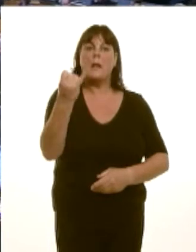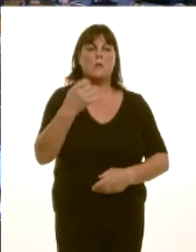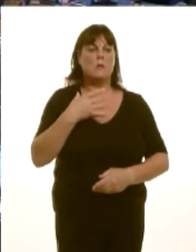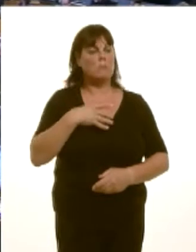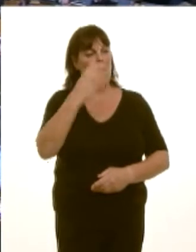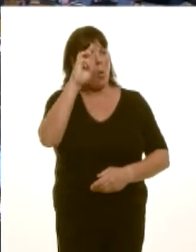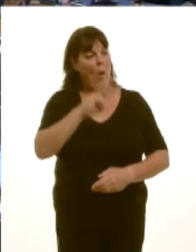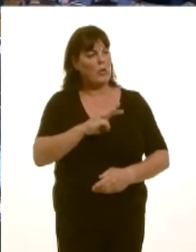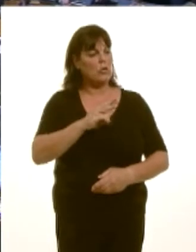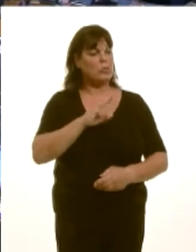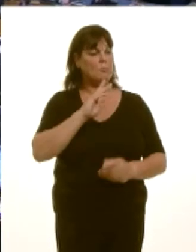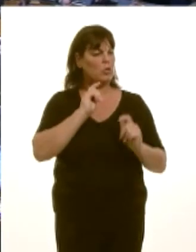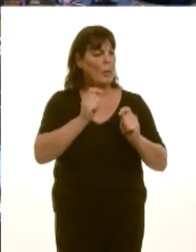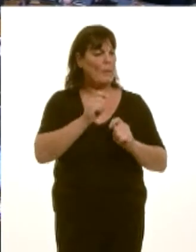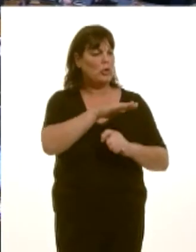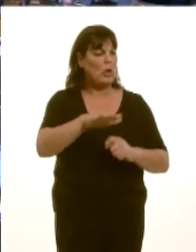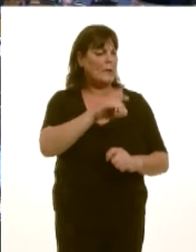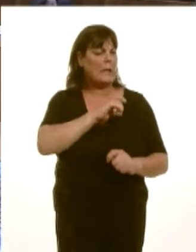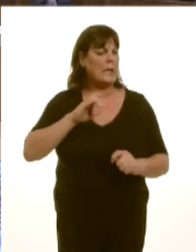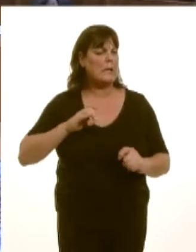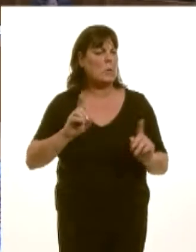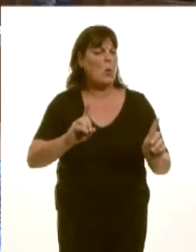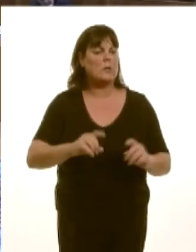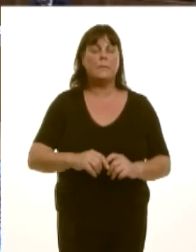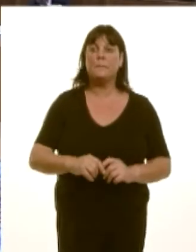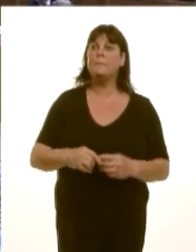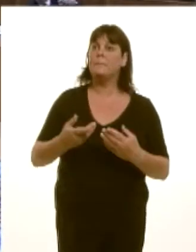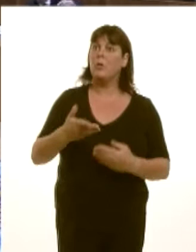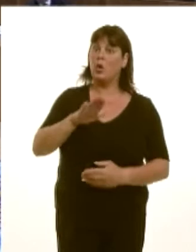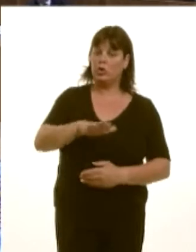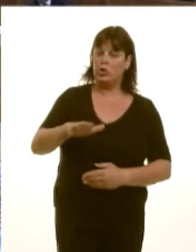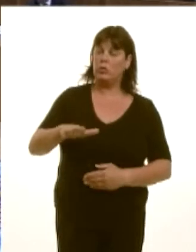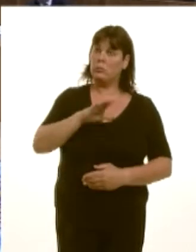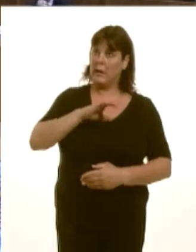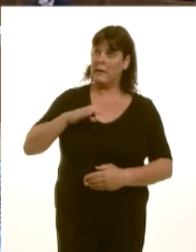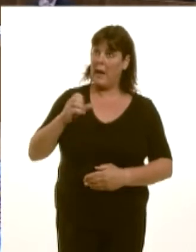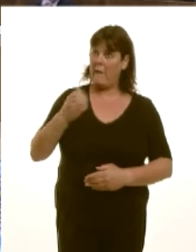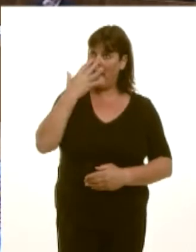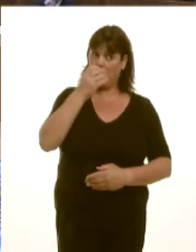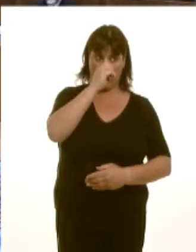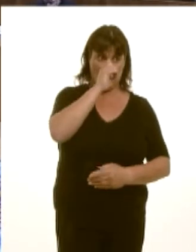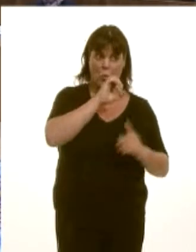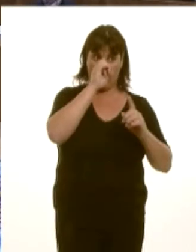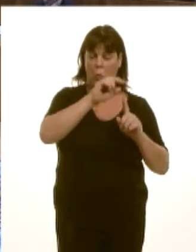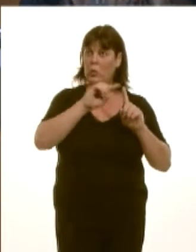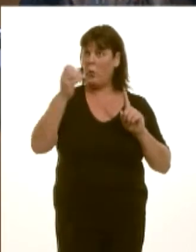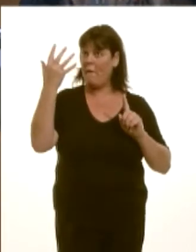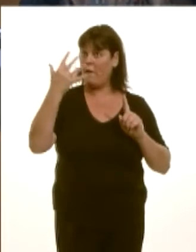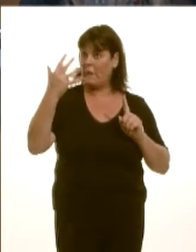OAQ(4)1838(FM) Carwyn Jones: Our ‘National Standards for Children with Cancer aged 0 to 15 years’ provides a foundation for NHS Wales to plan